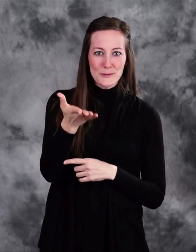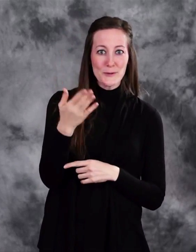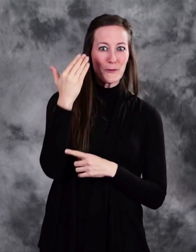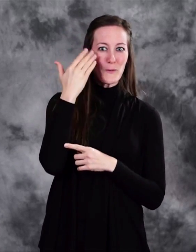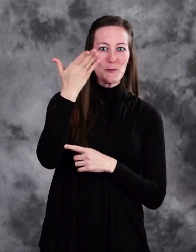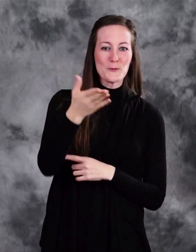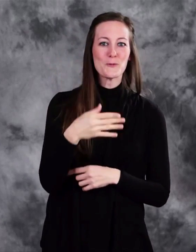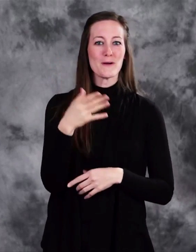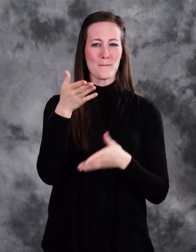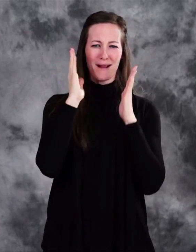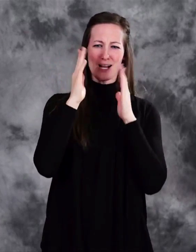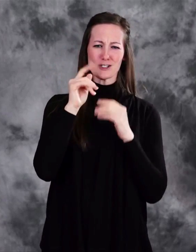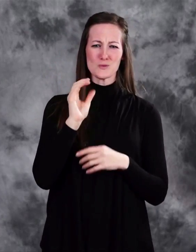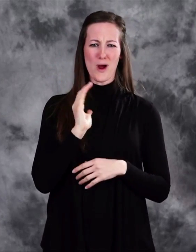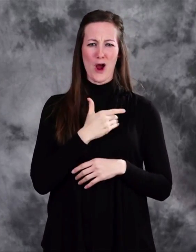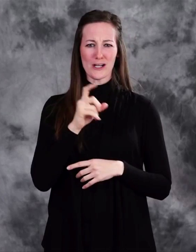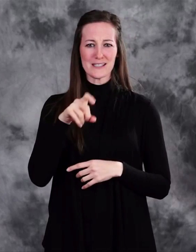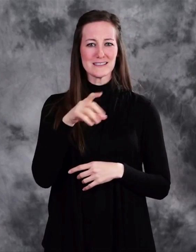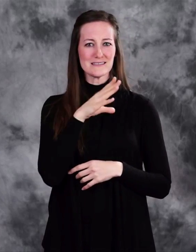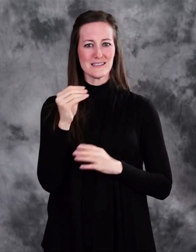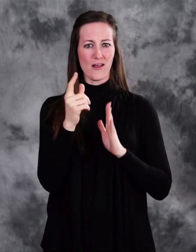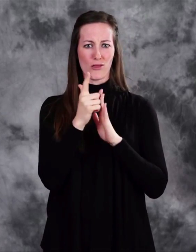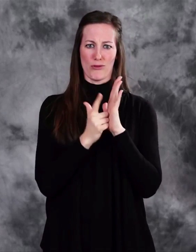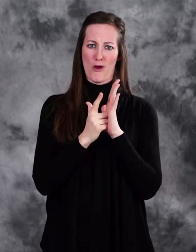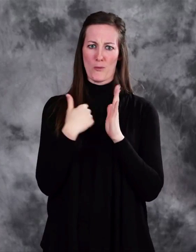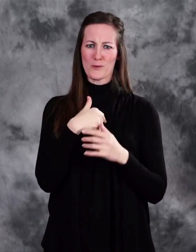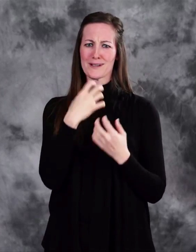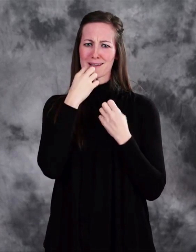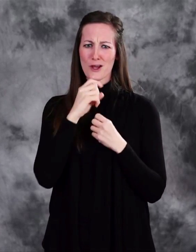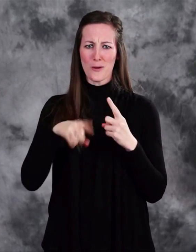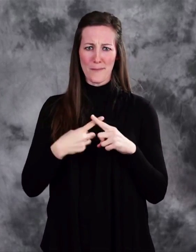that they need to pay attention to our needs and legislation we care about.